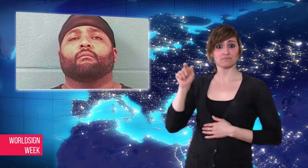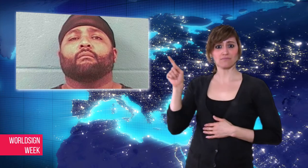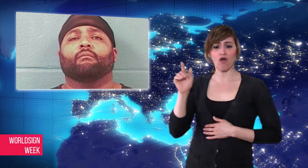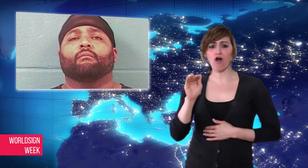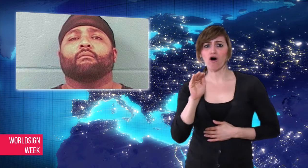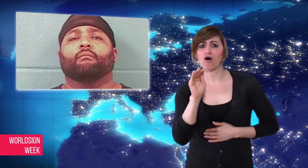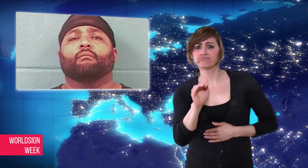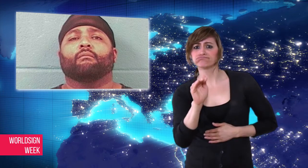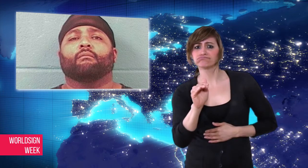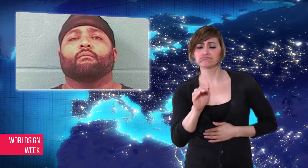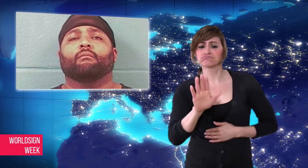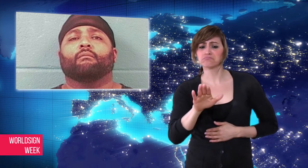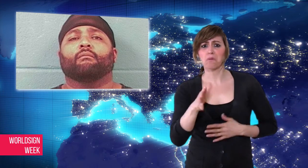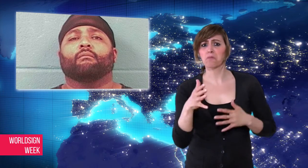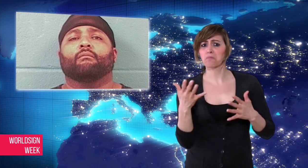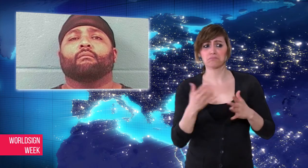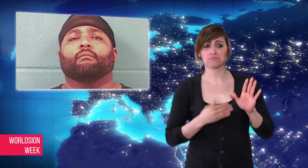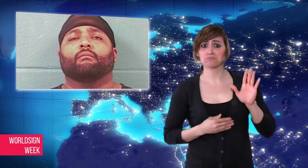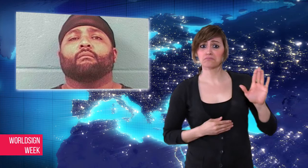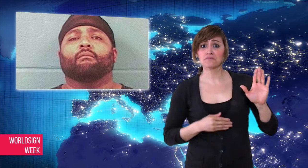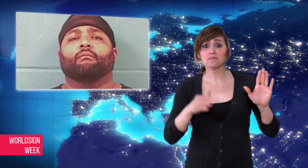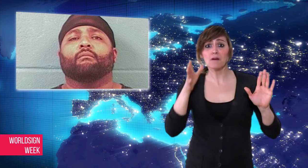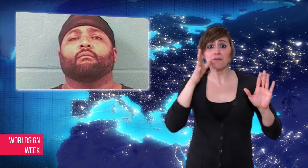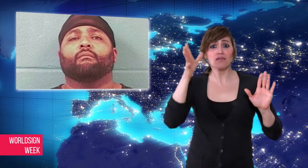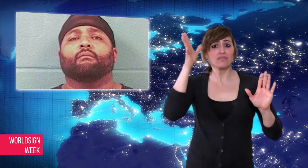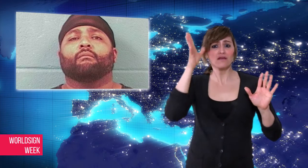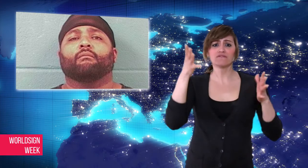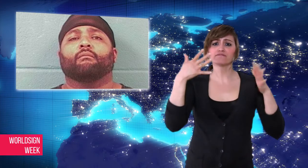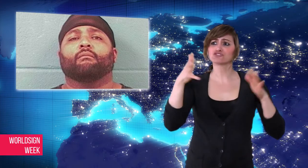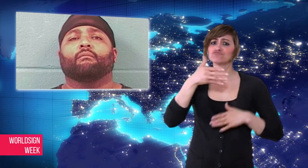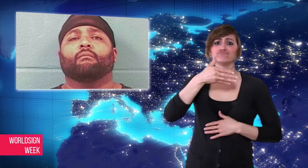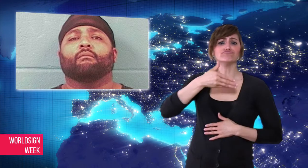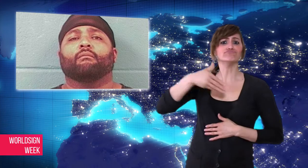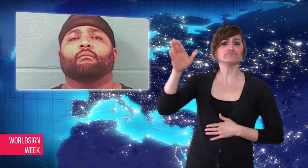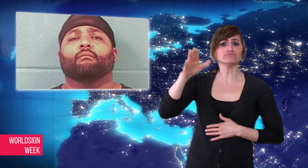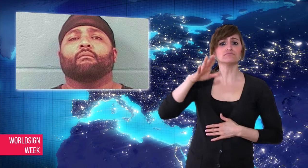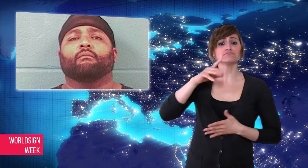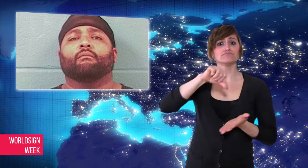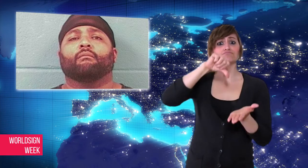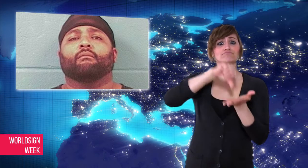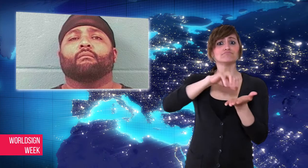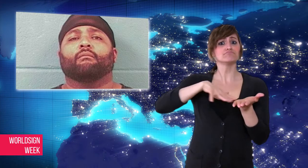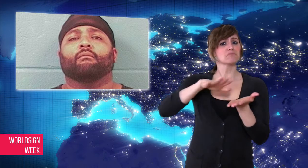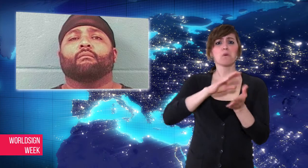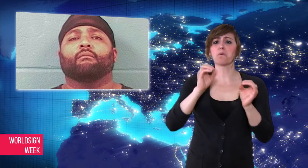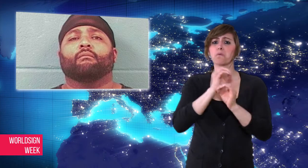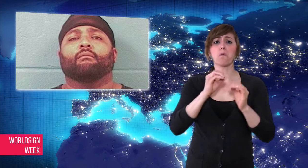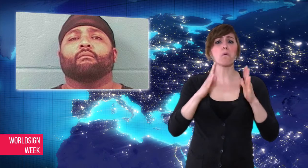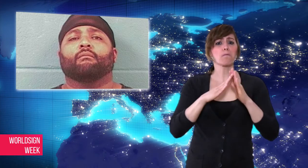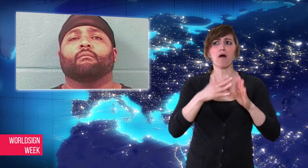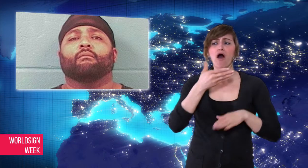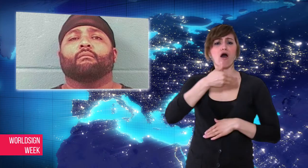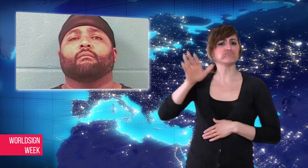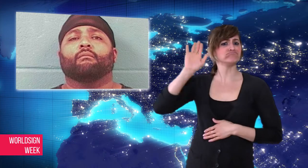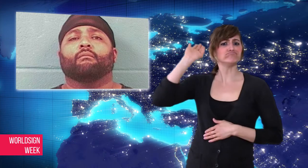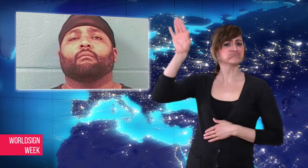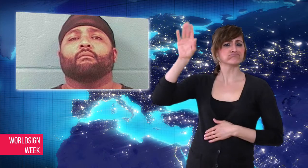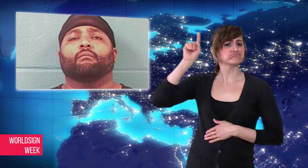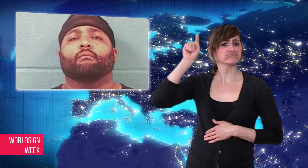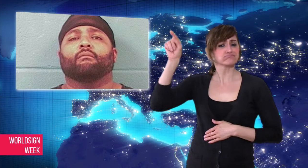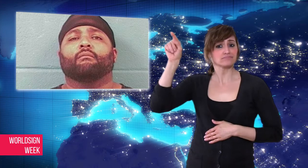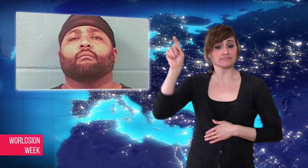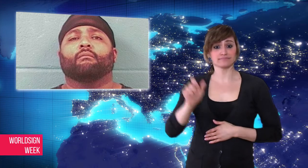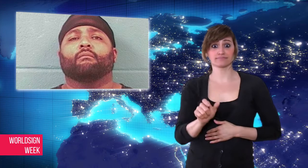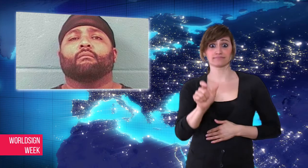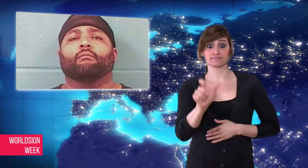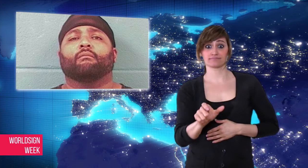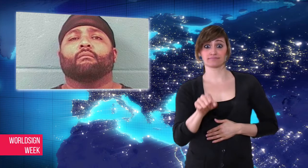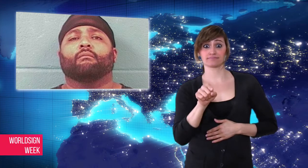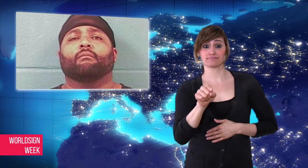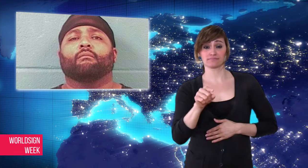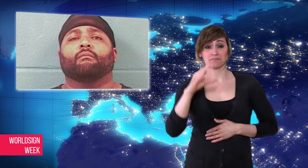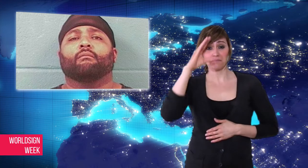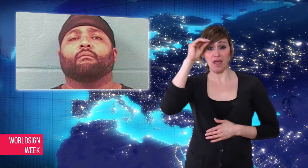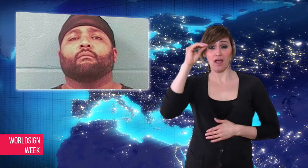scattered away, Jordan used his own body